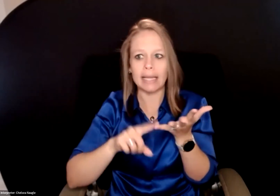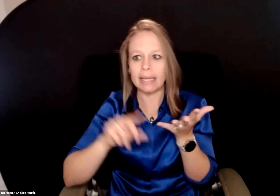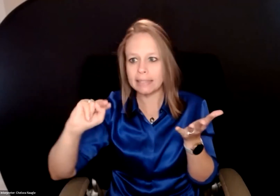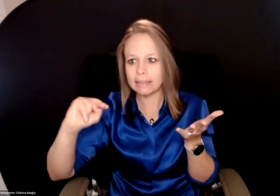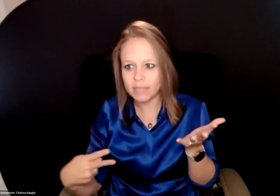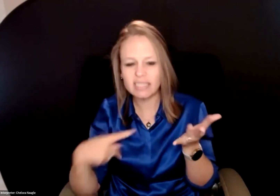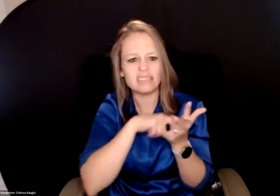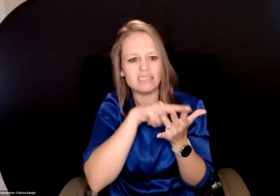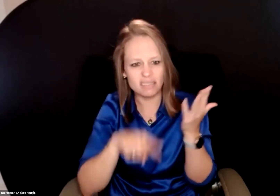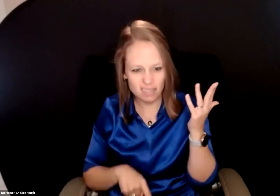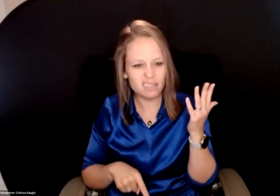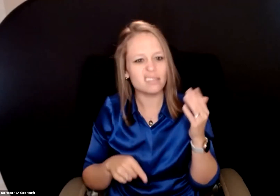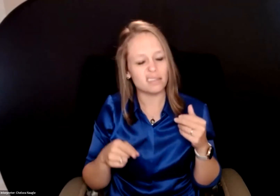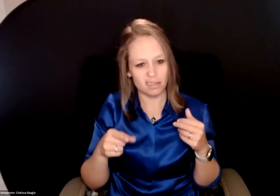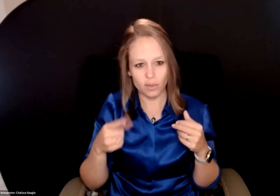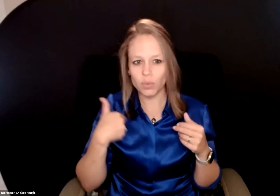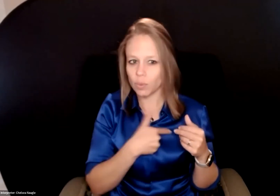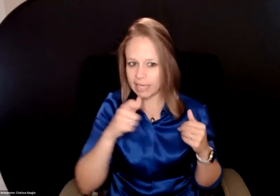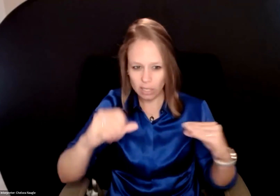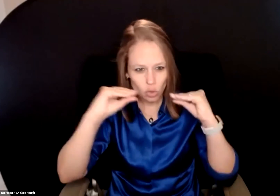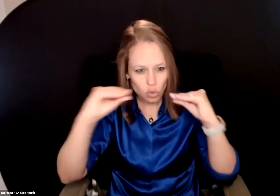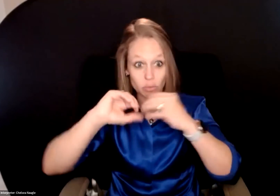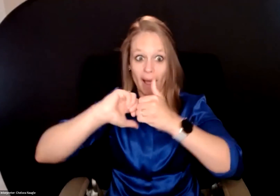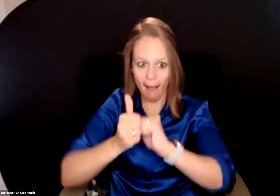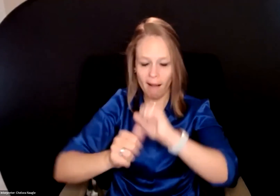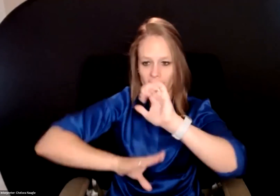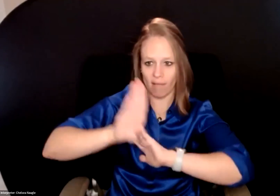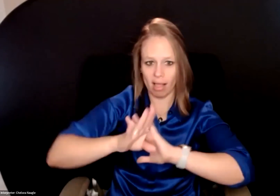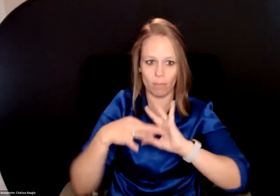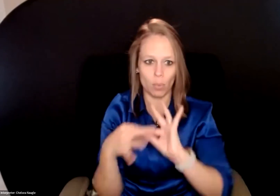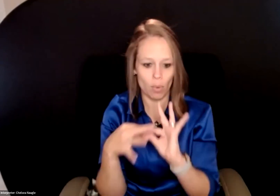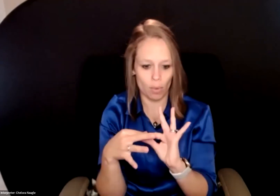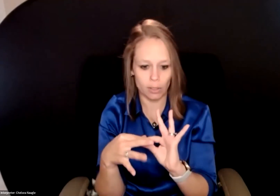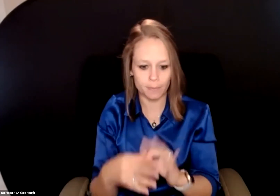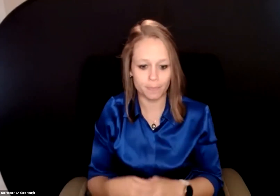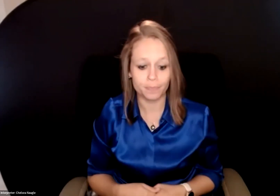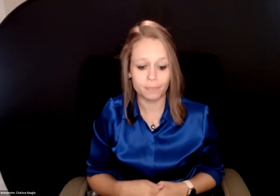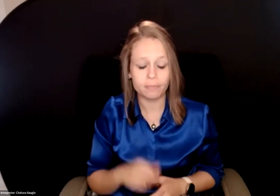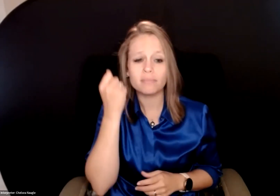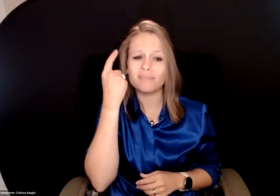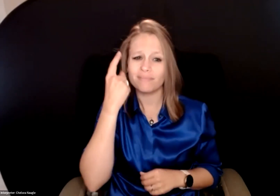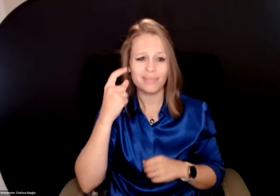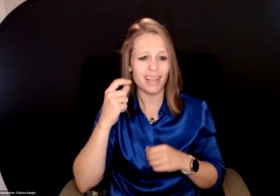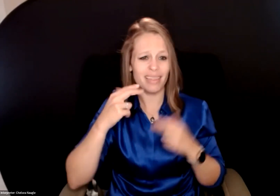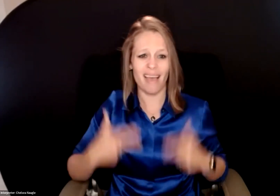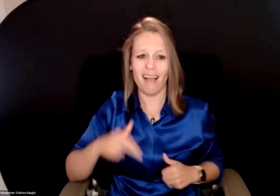How to build that rapport. Unfortunately, the set up of the healthcare system is